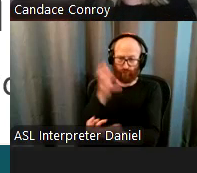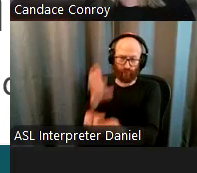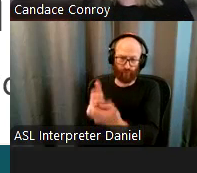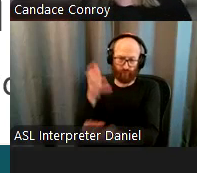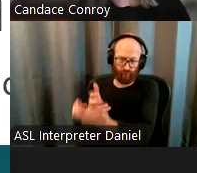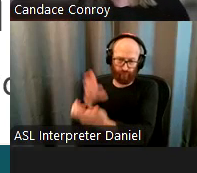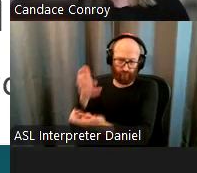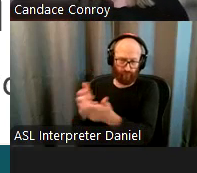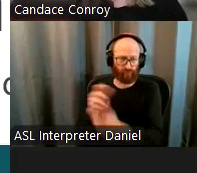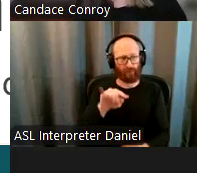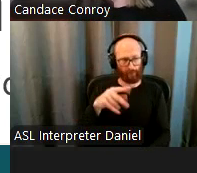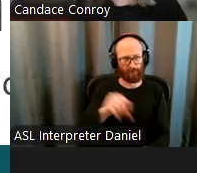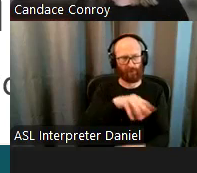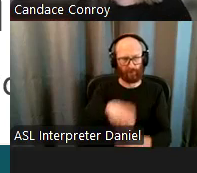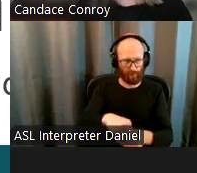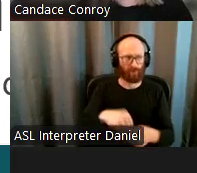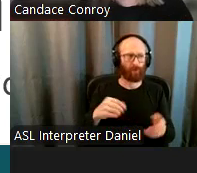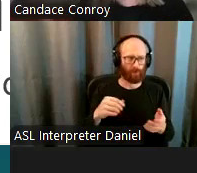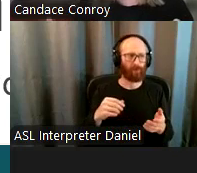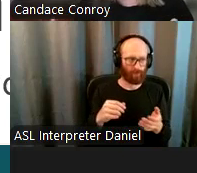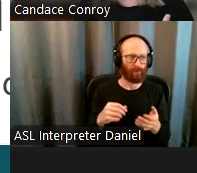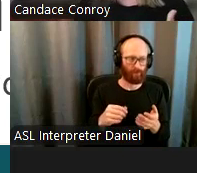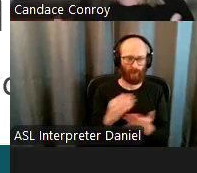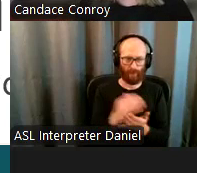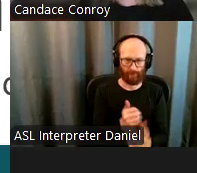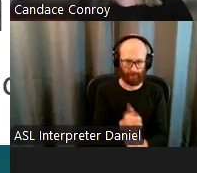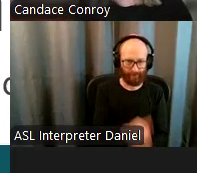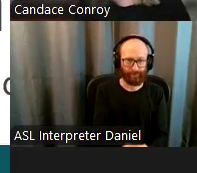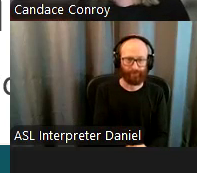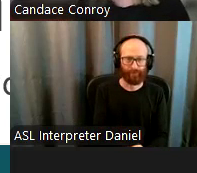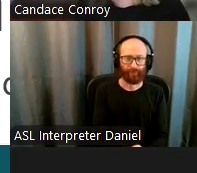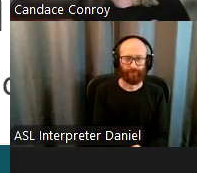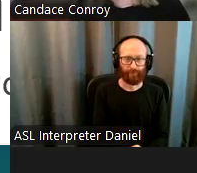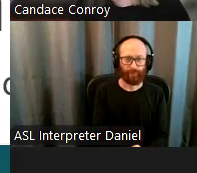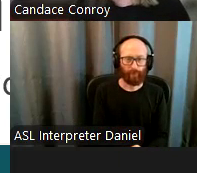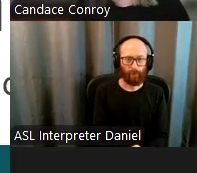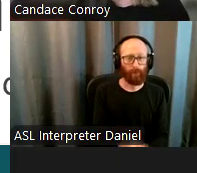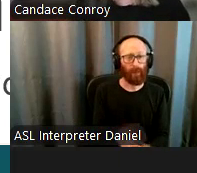end of every lesson plan we have a section on the differentiation for the lesson as a whole,